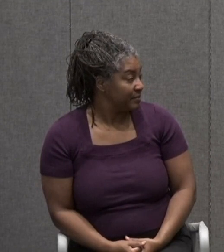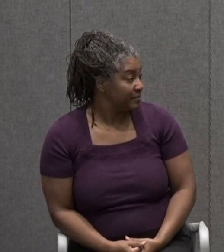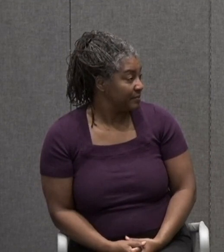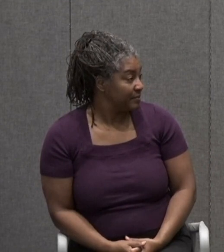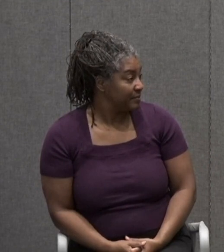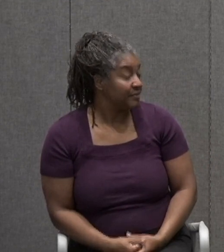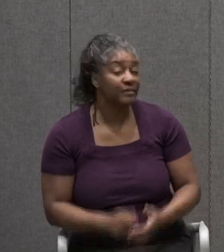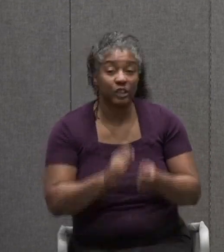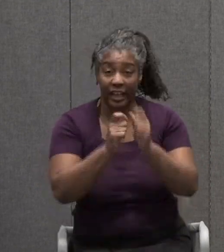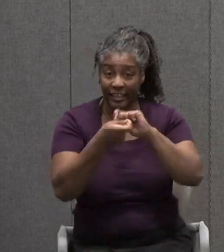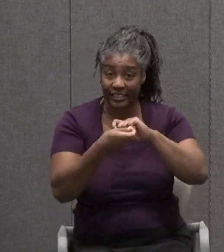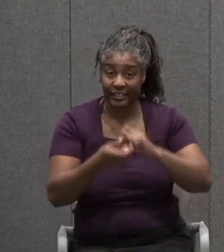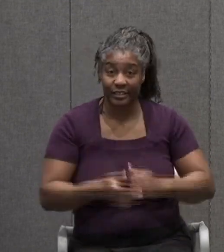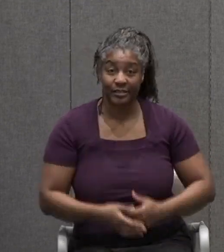[Man] Pick your yoga pose. Other side.